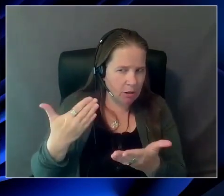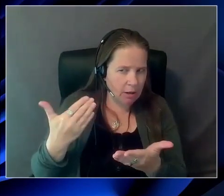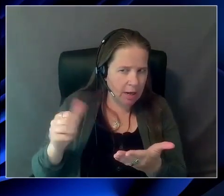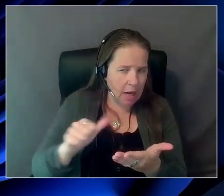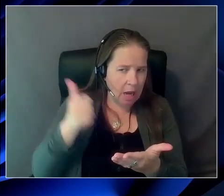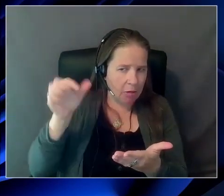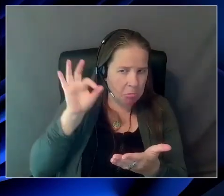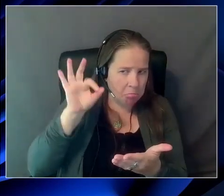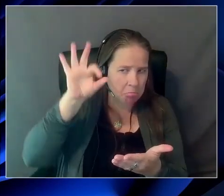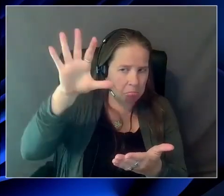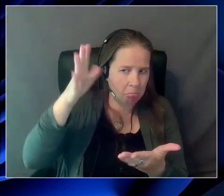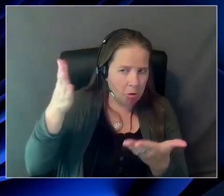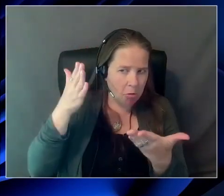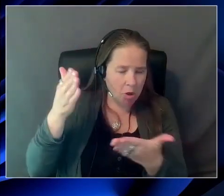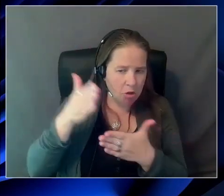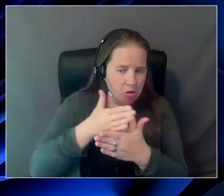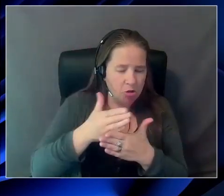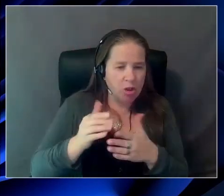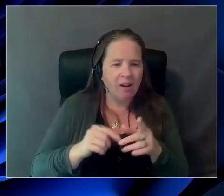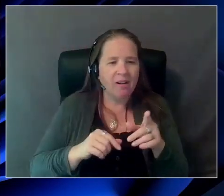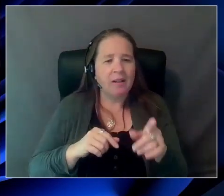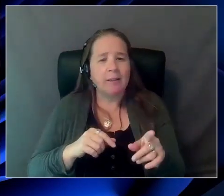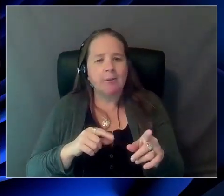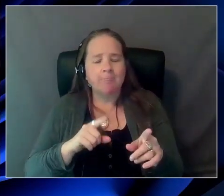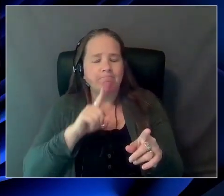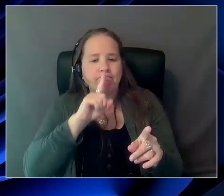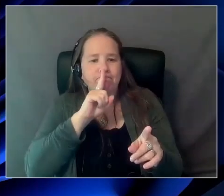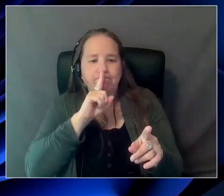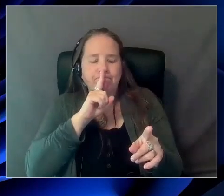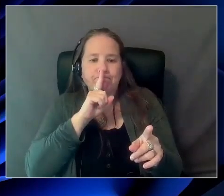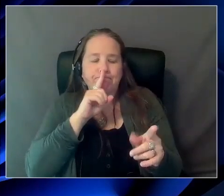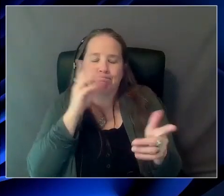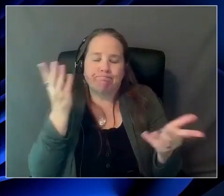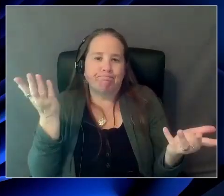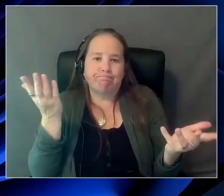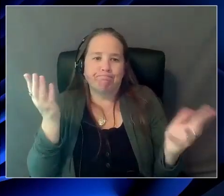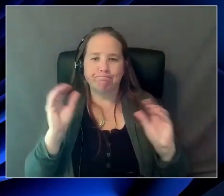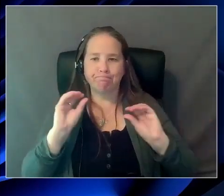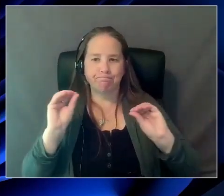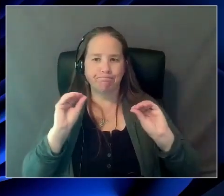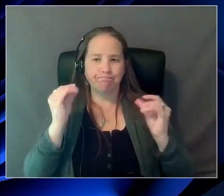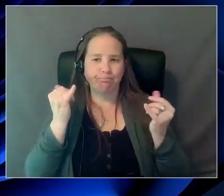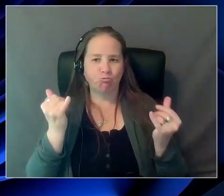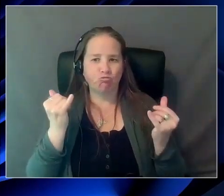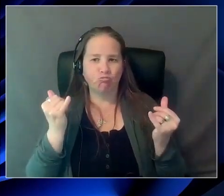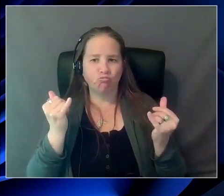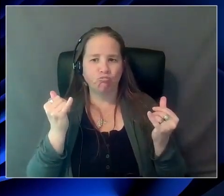We'd like to share their. Yeah I, I don't know that we have anything to report out here. I I think again,